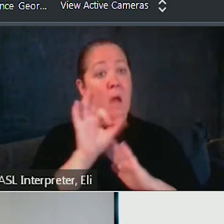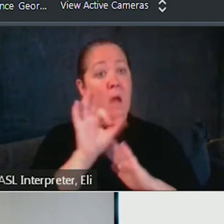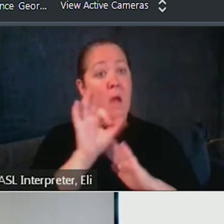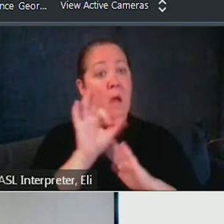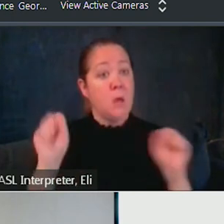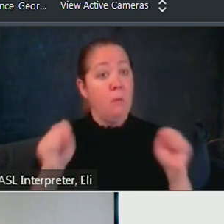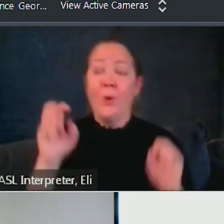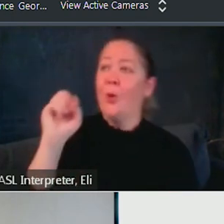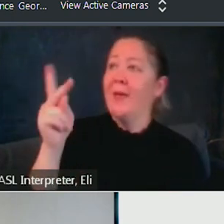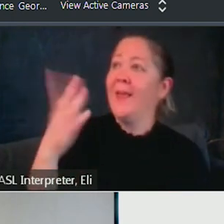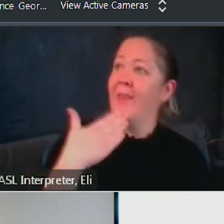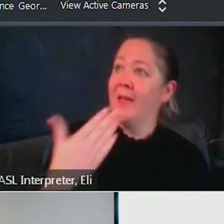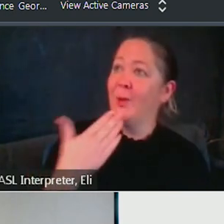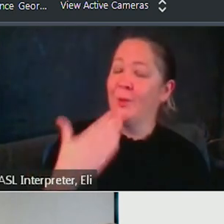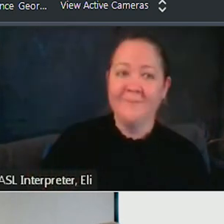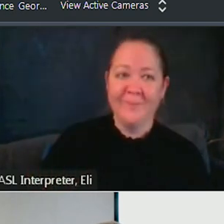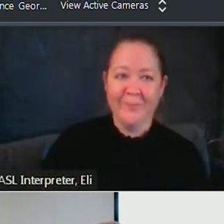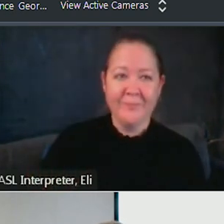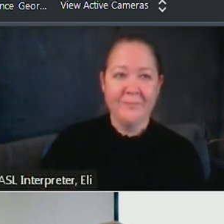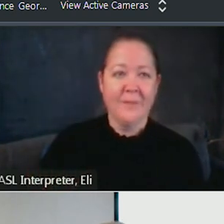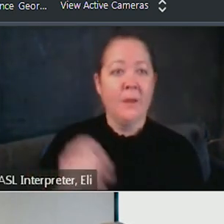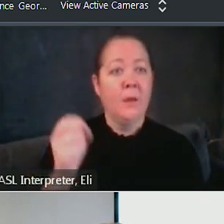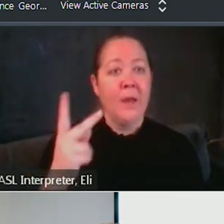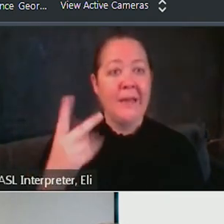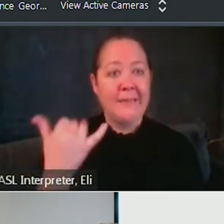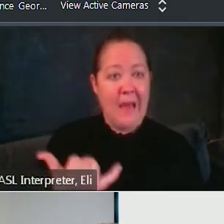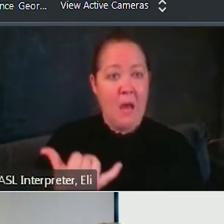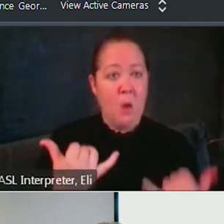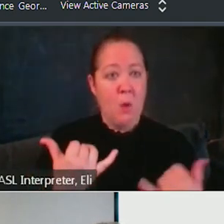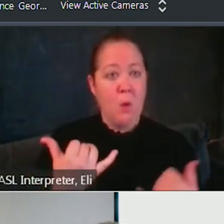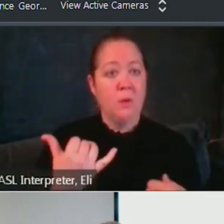Okay. Now I'm going to turn, I'm going to, let me see this.